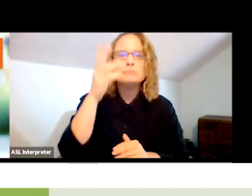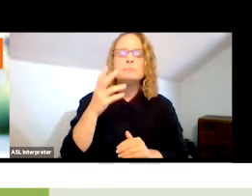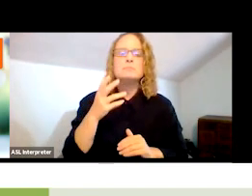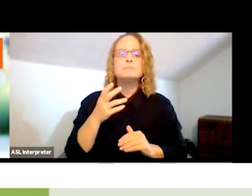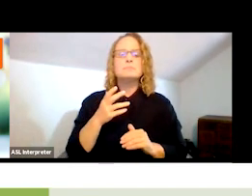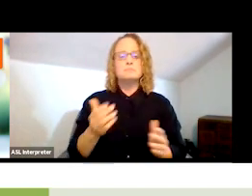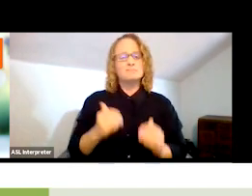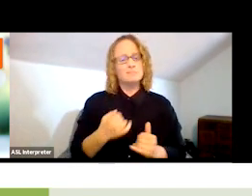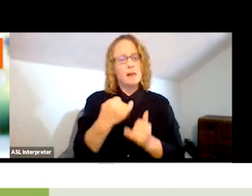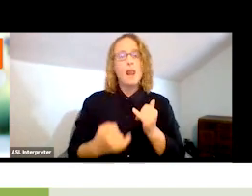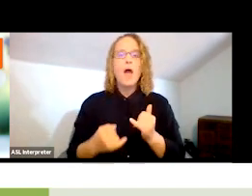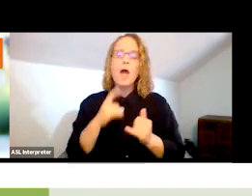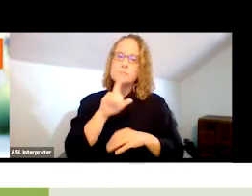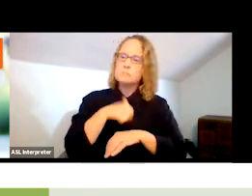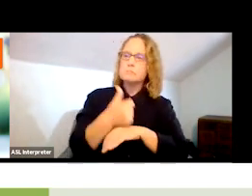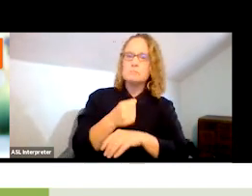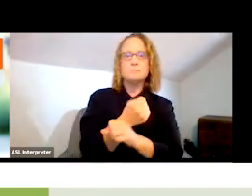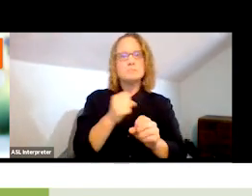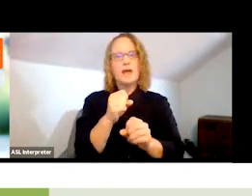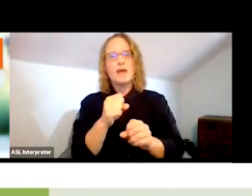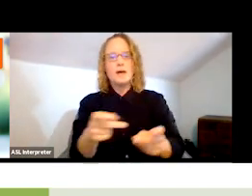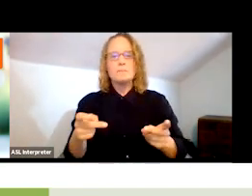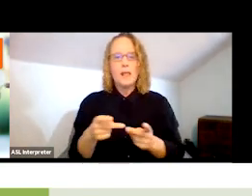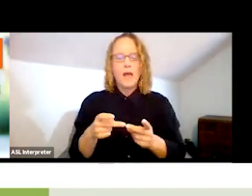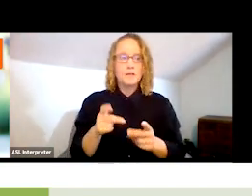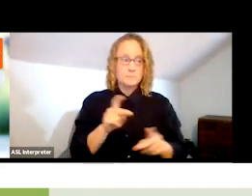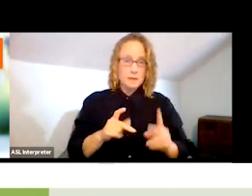or exclusionary practices. Like I said, the point of trauma-informed care